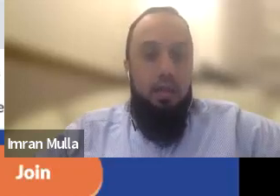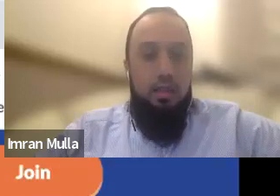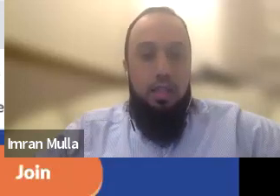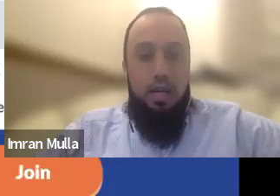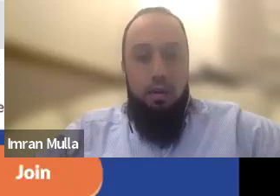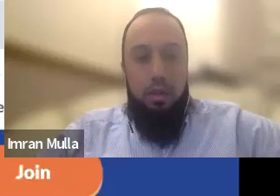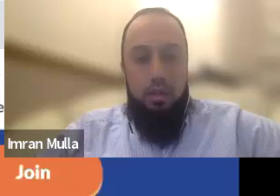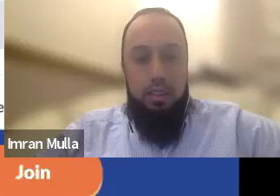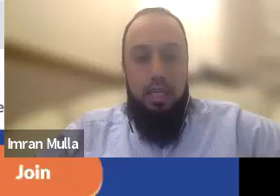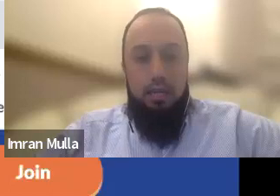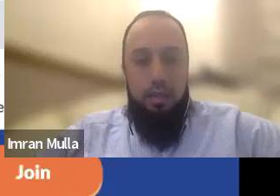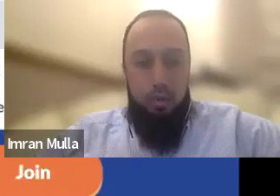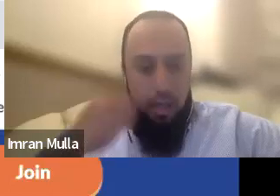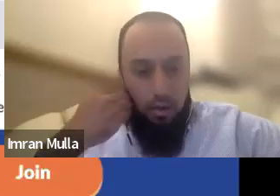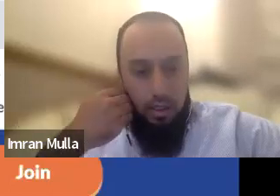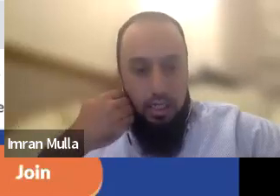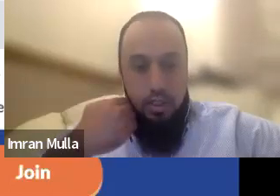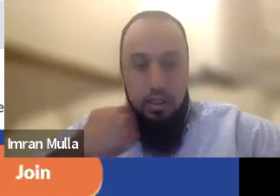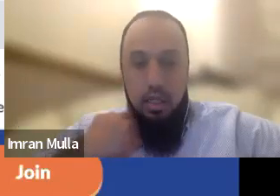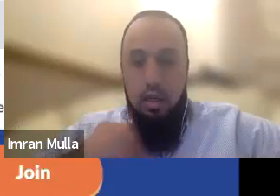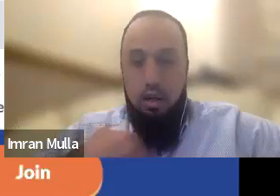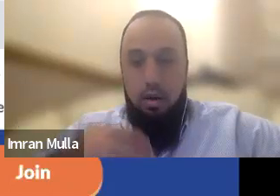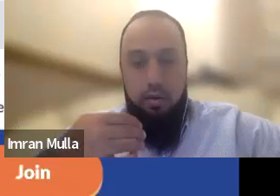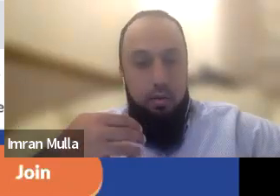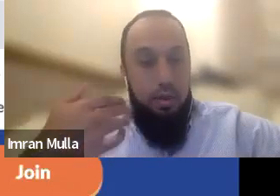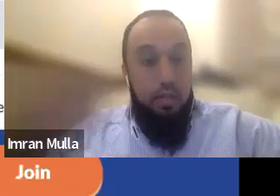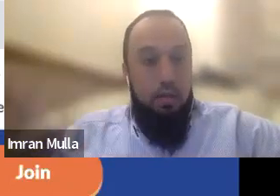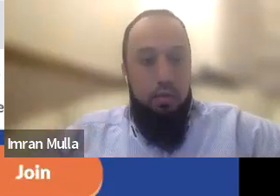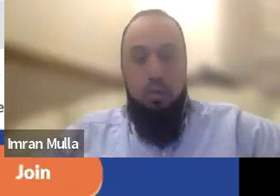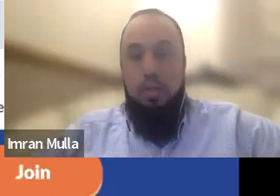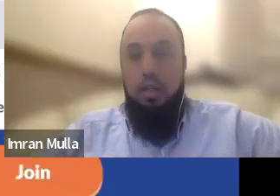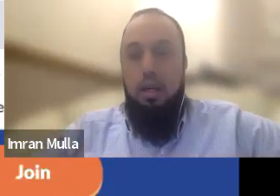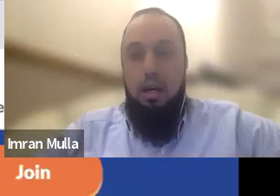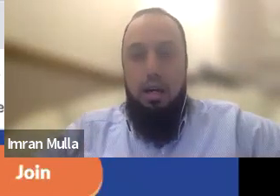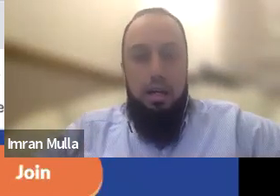You'll have audiologists can go down on the tangent on what they're comfortable with.